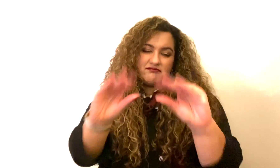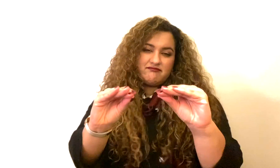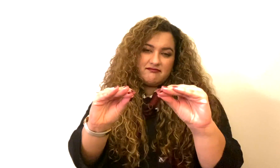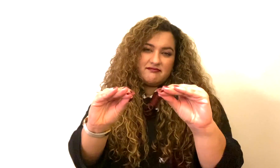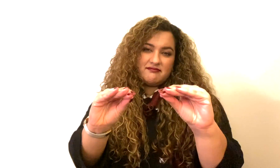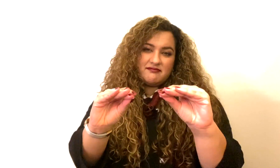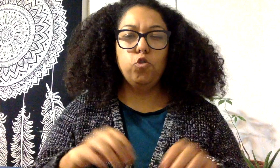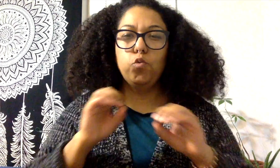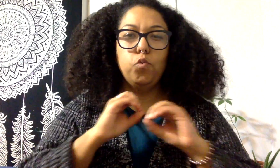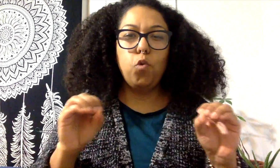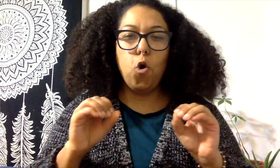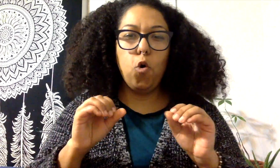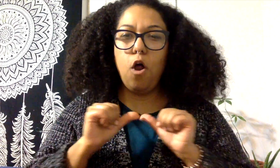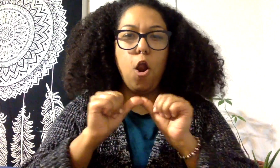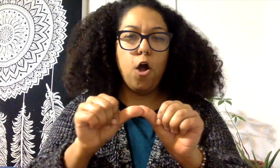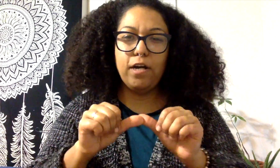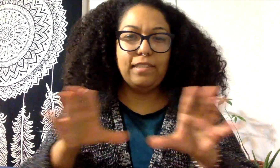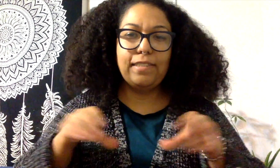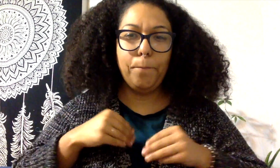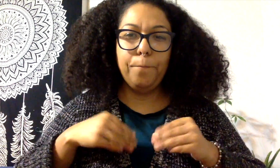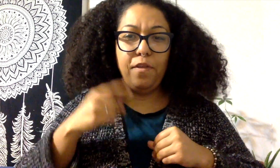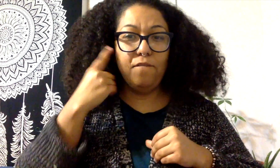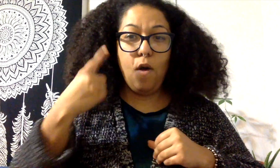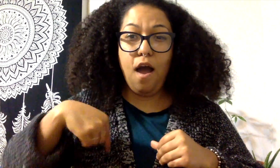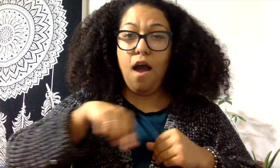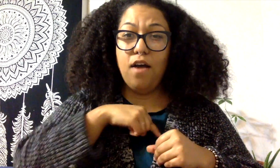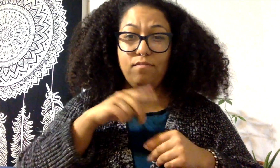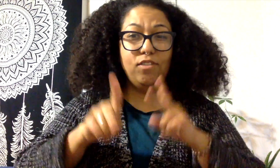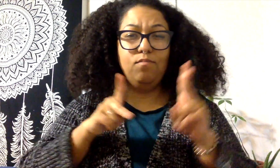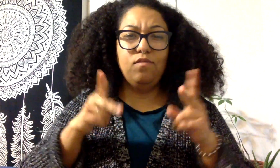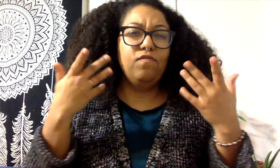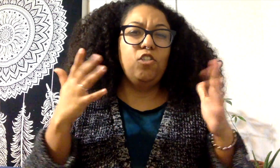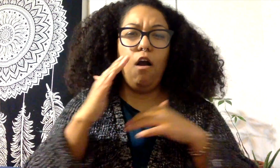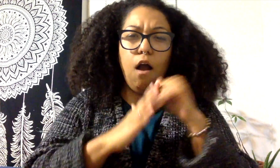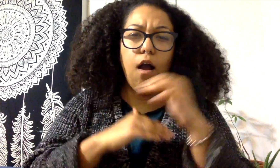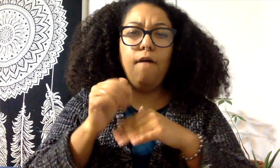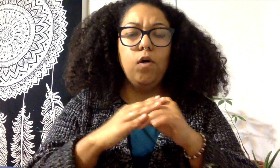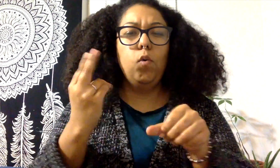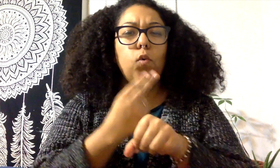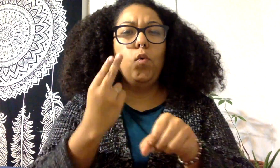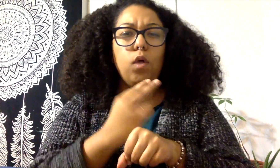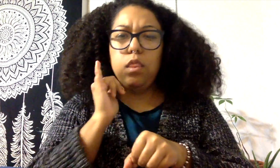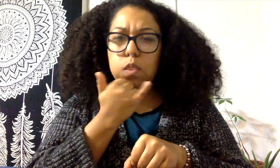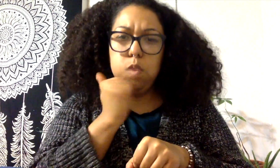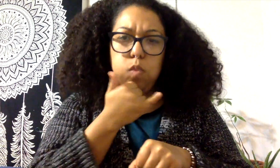Put an end to it. It is no longer acceptable to us that people are too comfortable misusing it